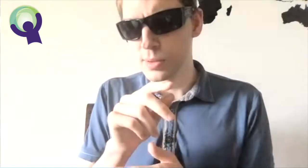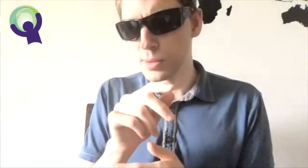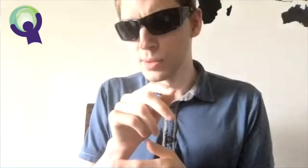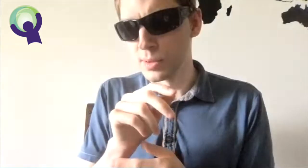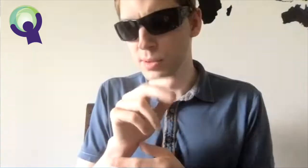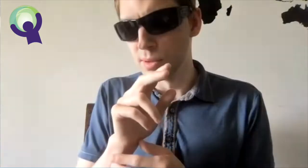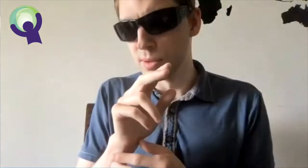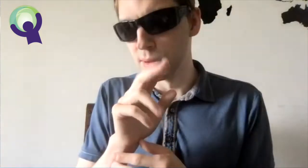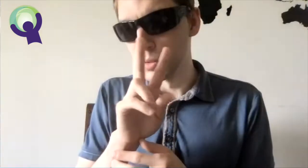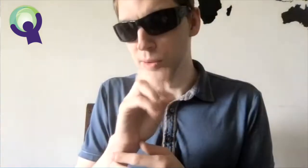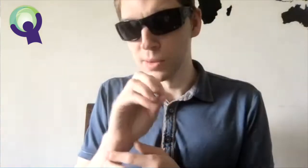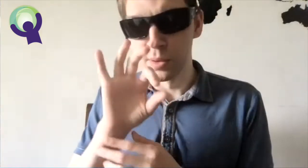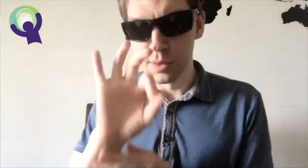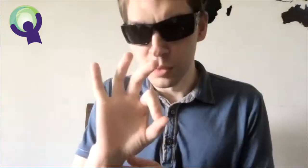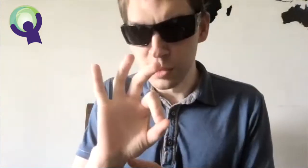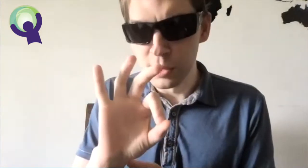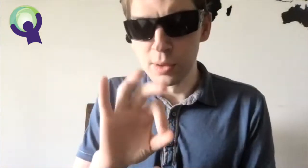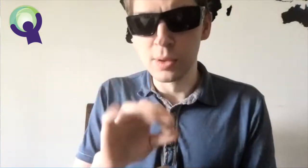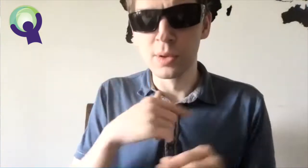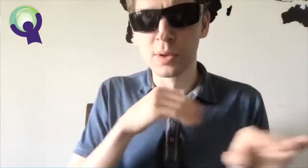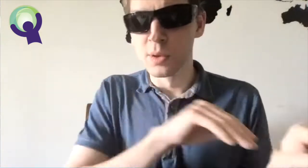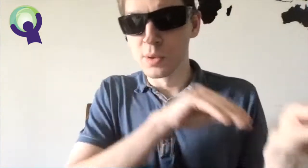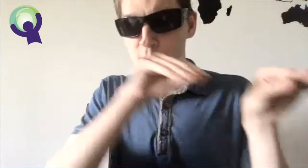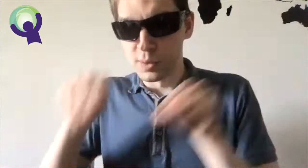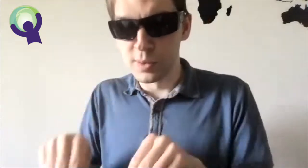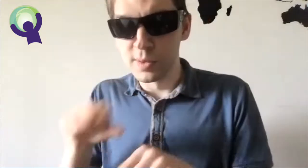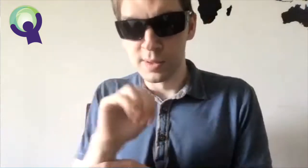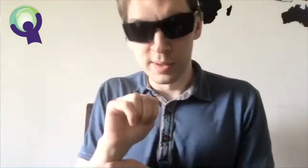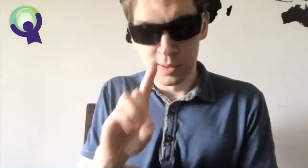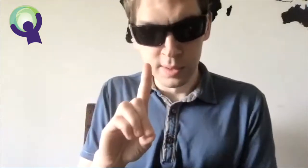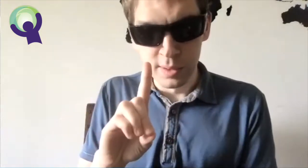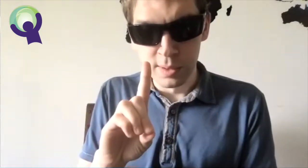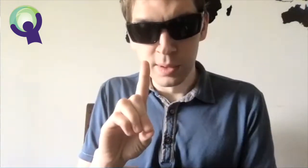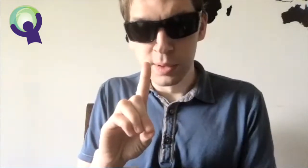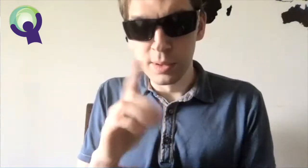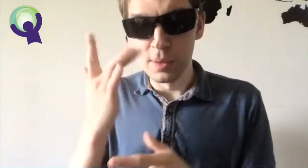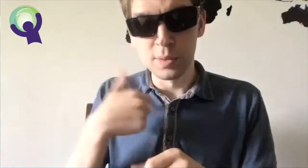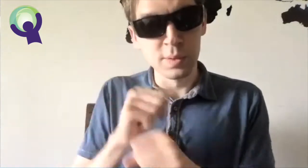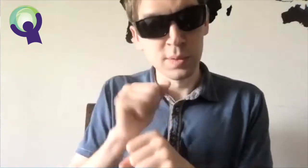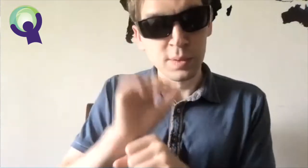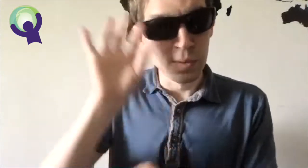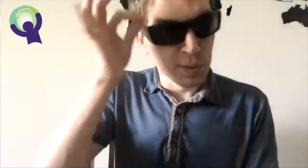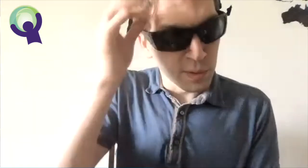from the blind school. I did graduate from UW Whitewater in 2009 and then moved to Maryland.